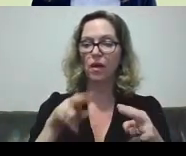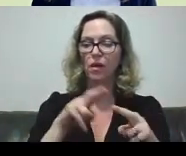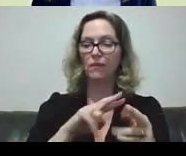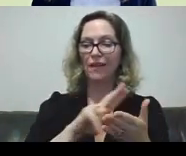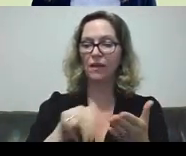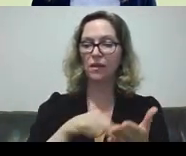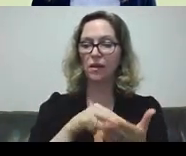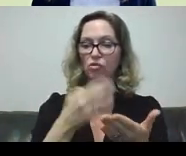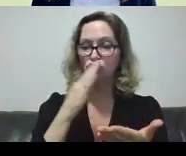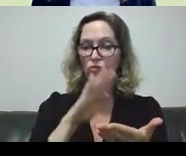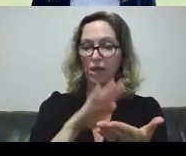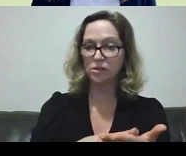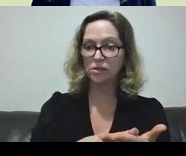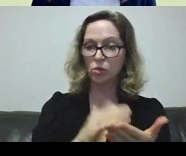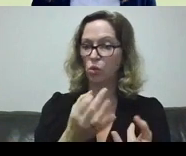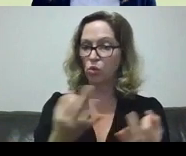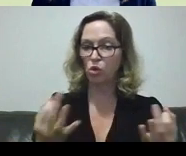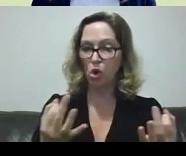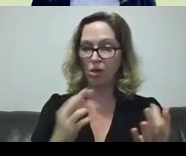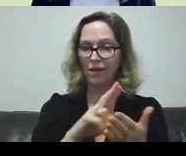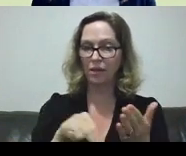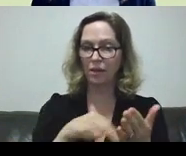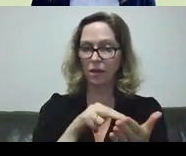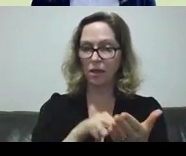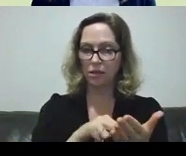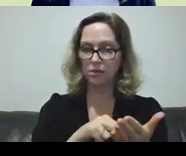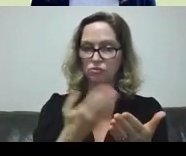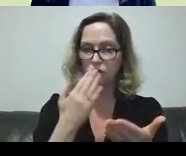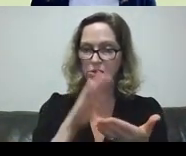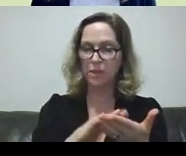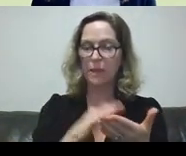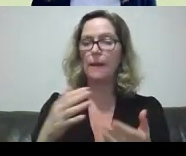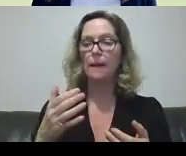obliged to meet the standards of the NDS code of conduct so it's really helpful